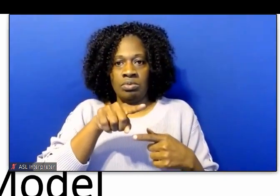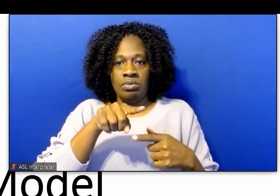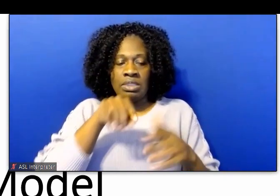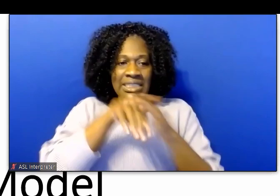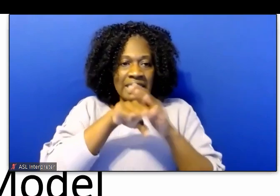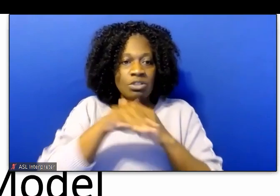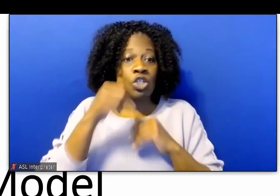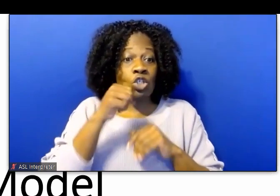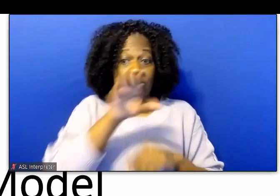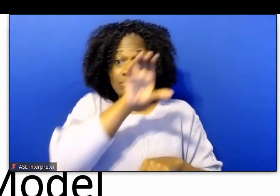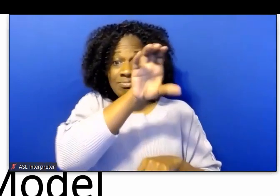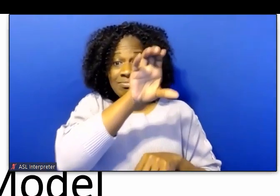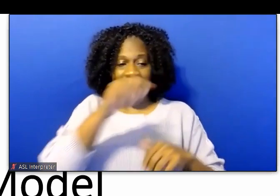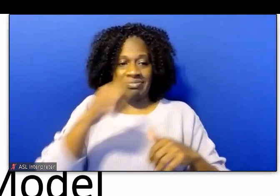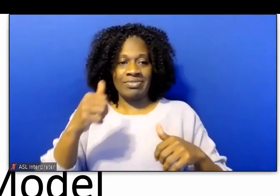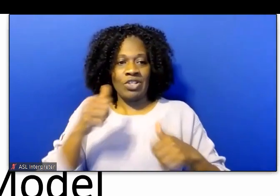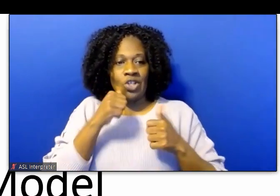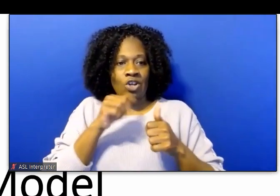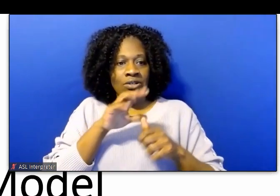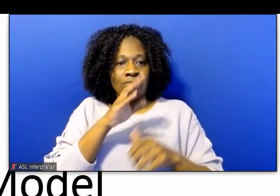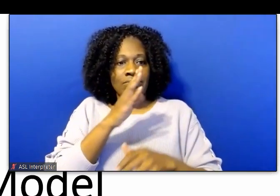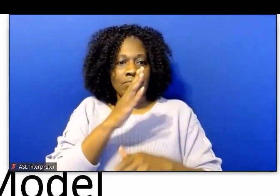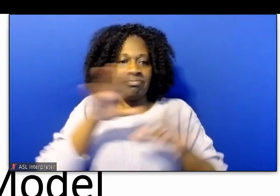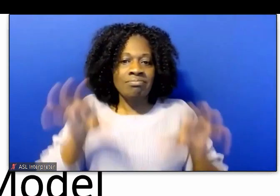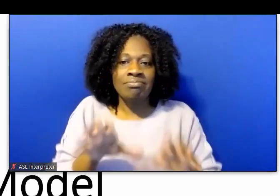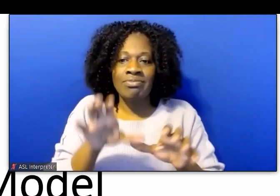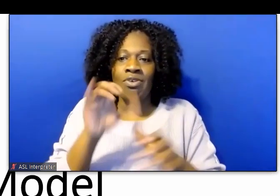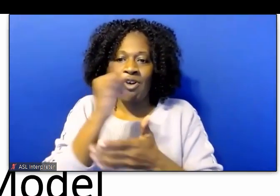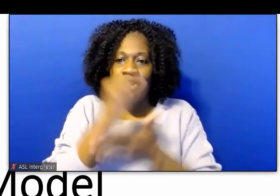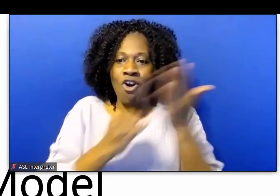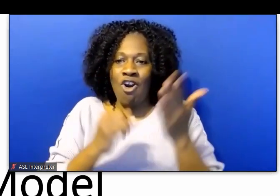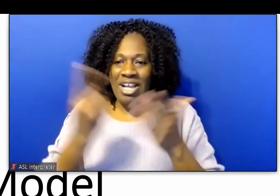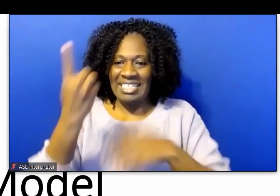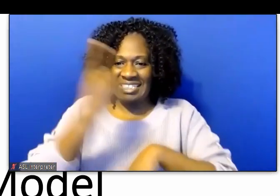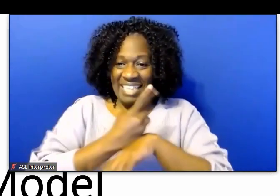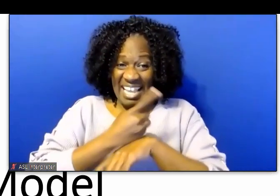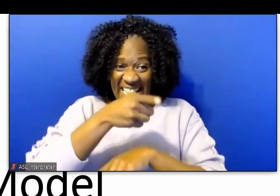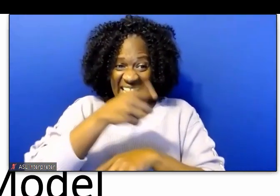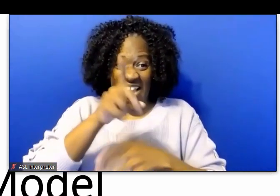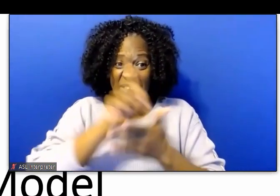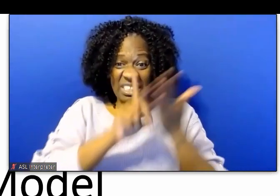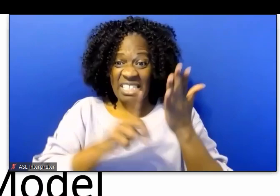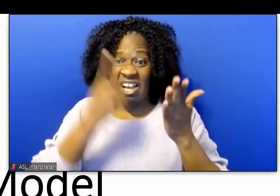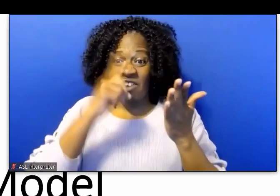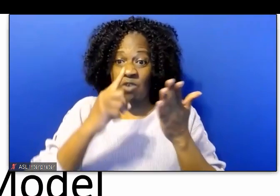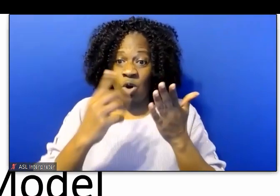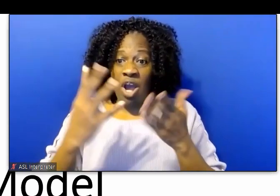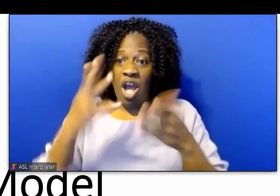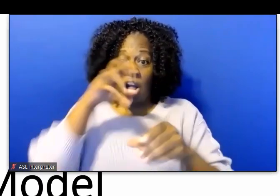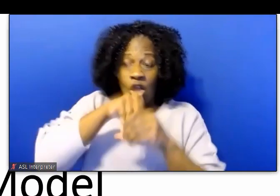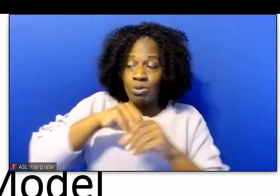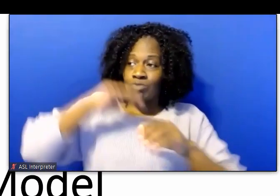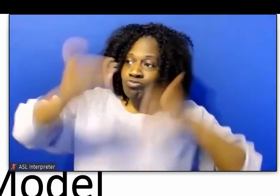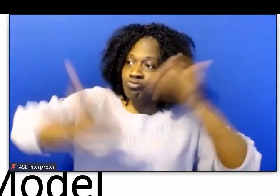participating in a hands-on art day. And this was a day designed to be inclusive and welcoming,